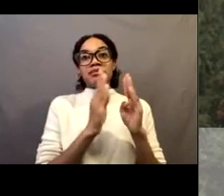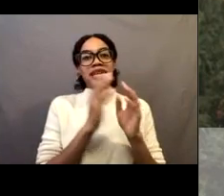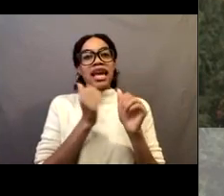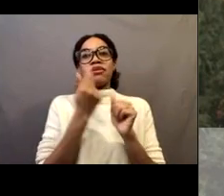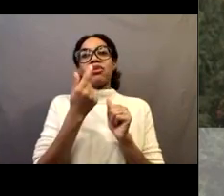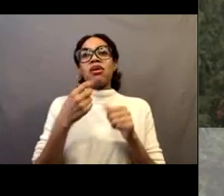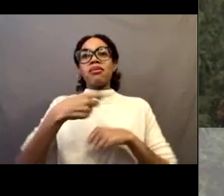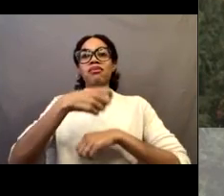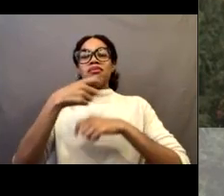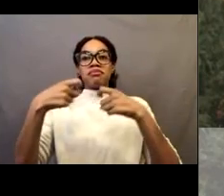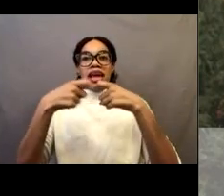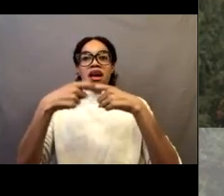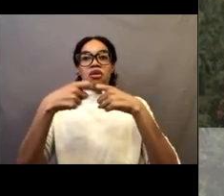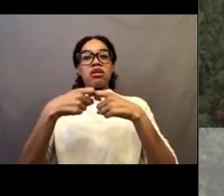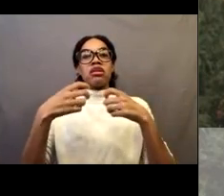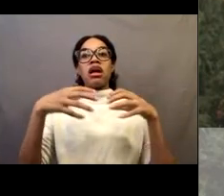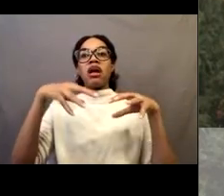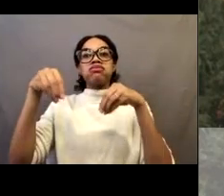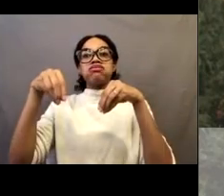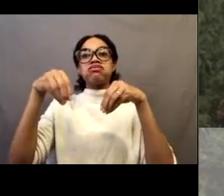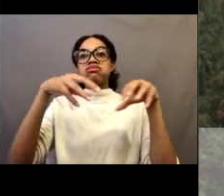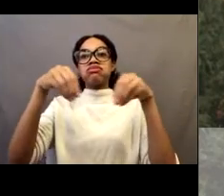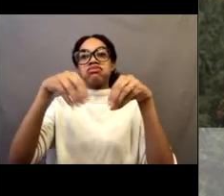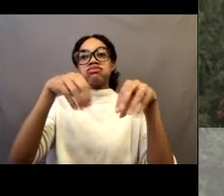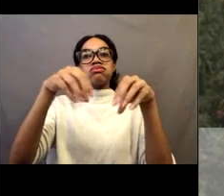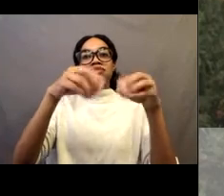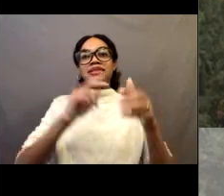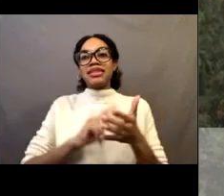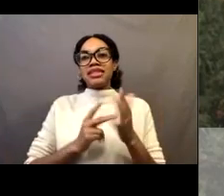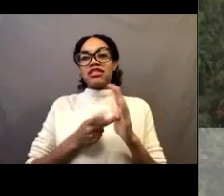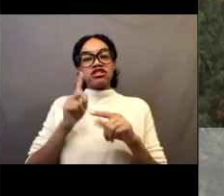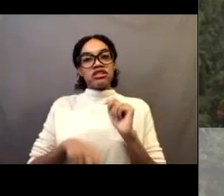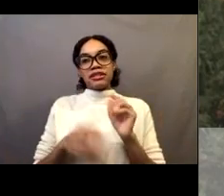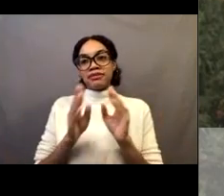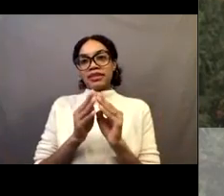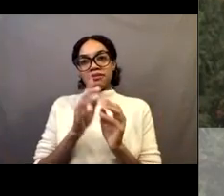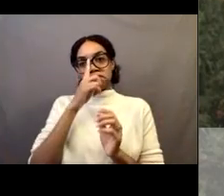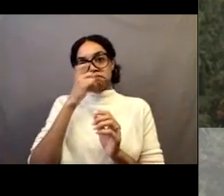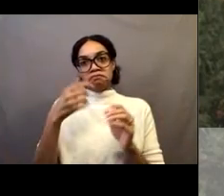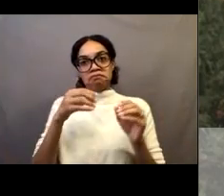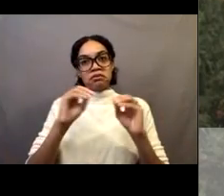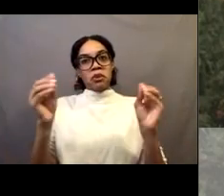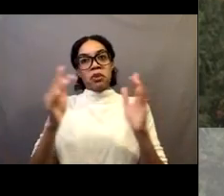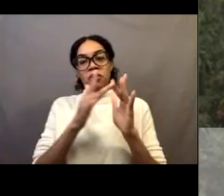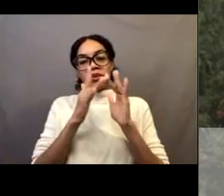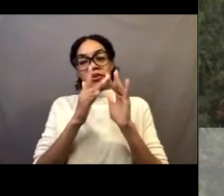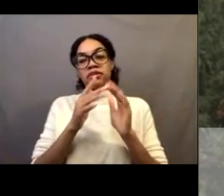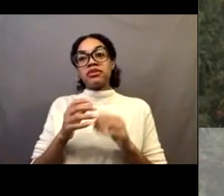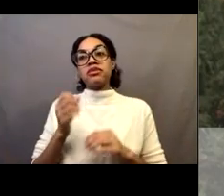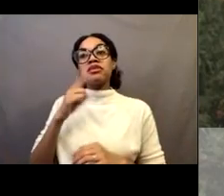So when we talk about preparing our houses and ourselves first storms is not as those huge events.